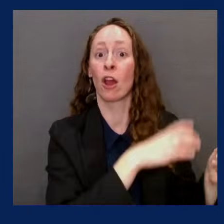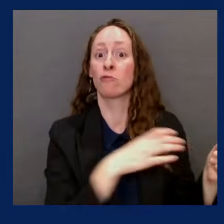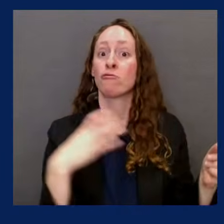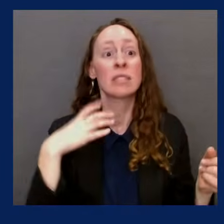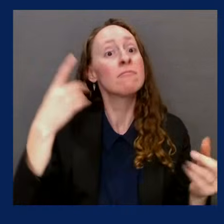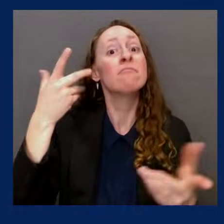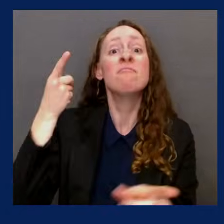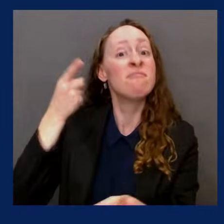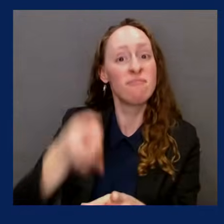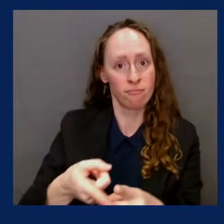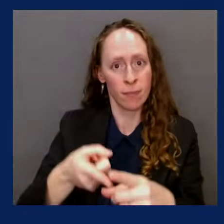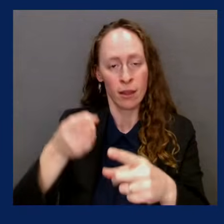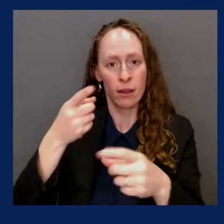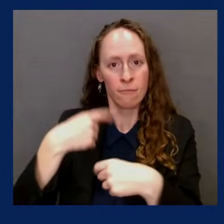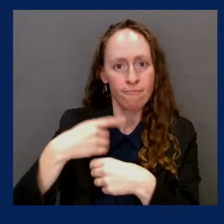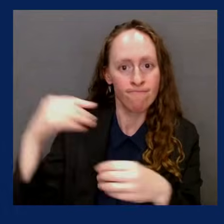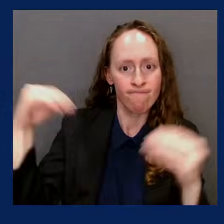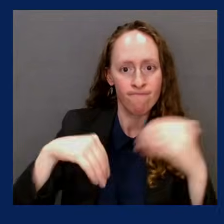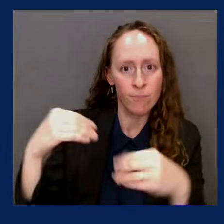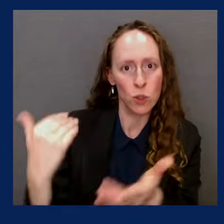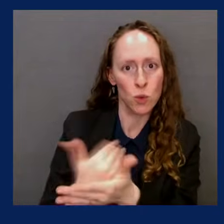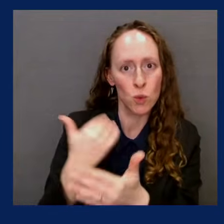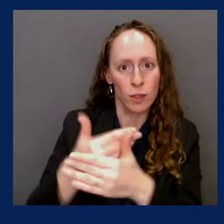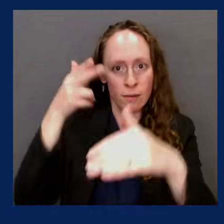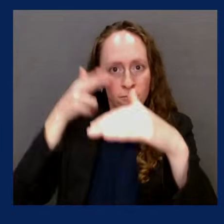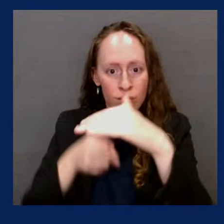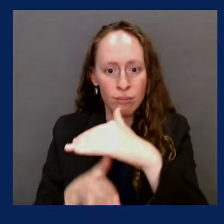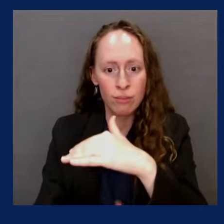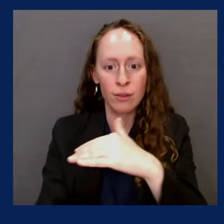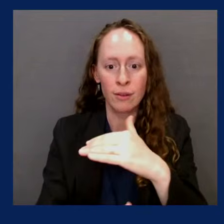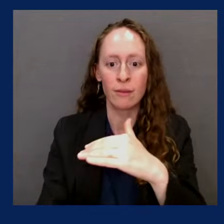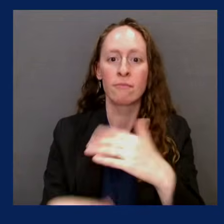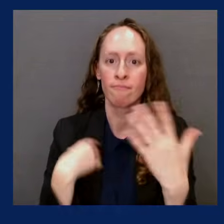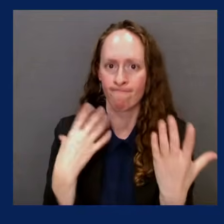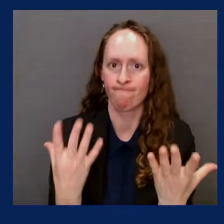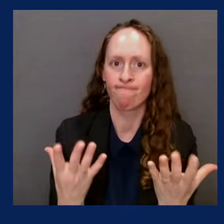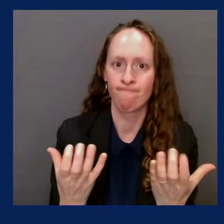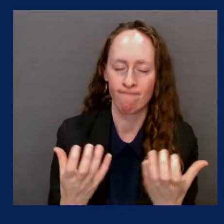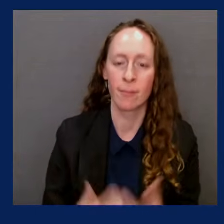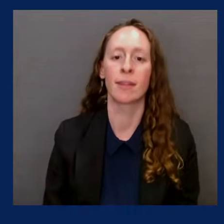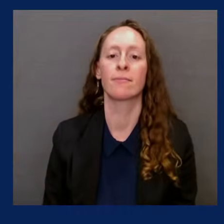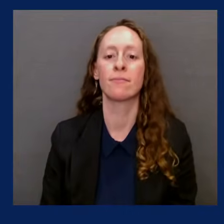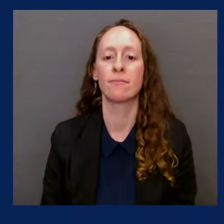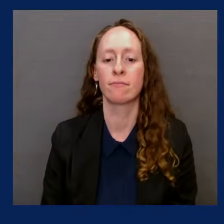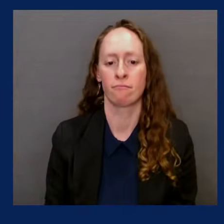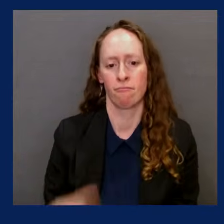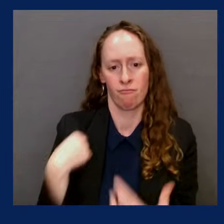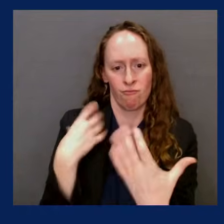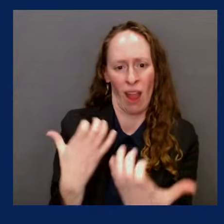for the historic investments Australia has made to strengthen the submarine industry base as well.